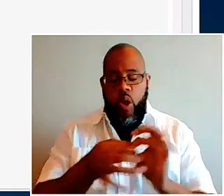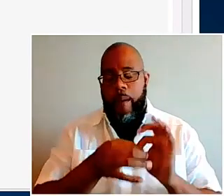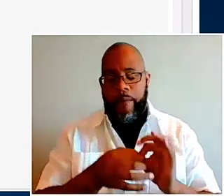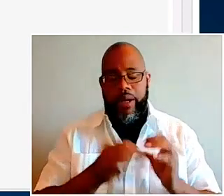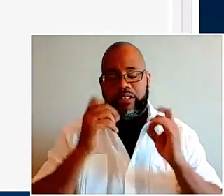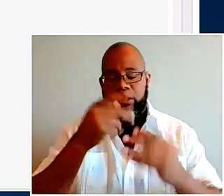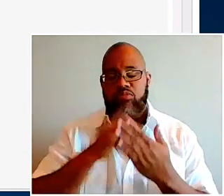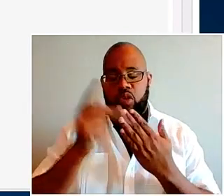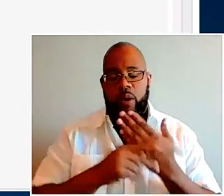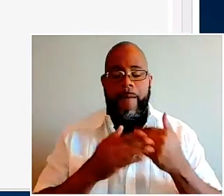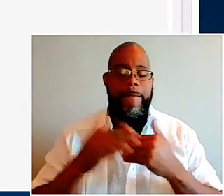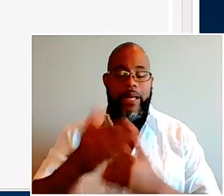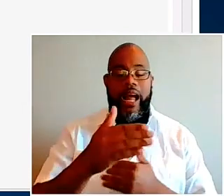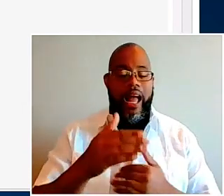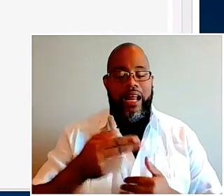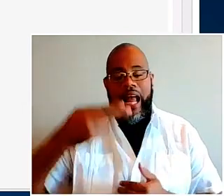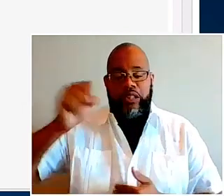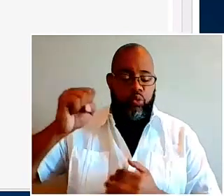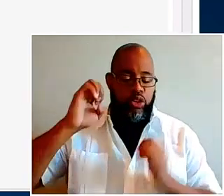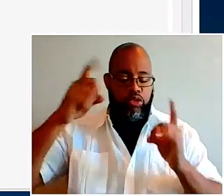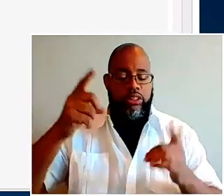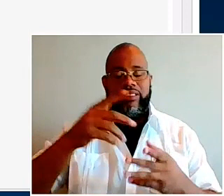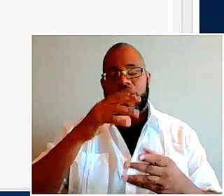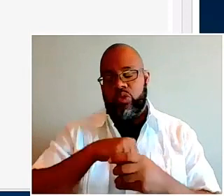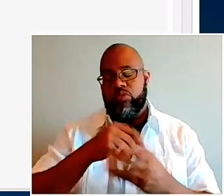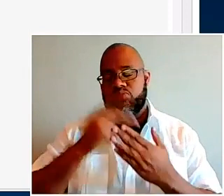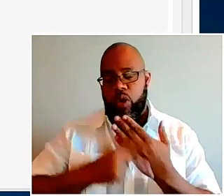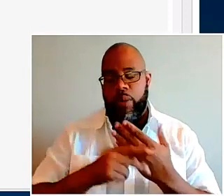secondary education, including programs leading to a degree of certificate.